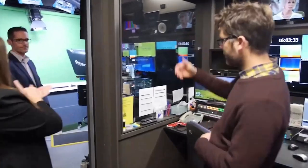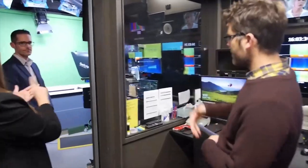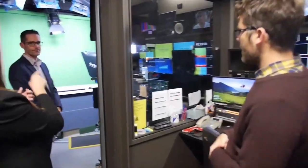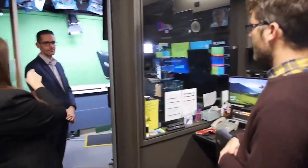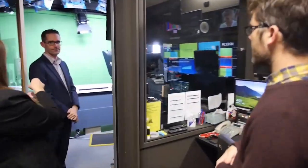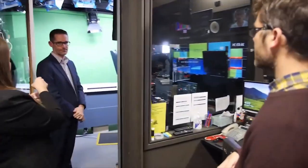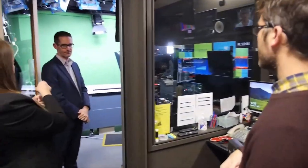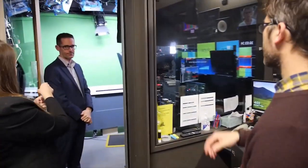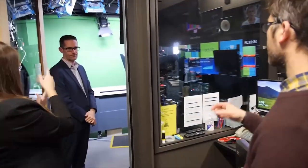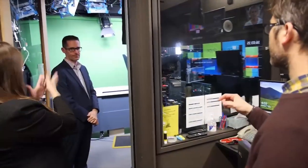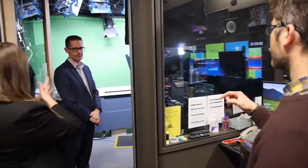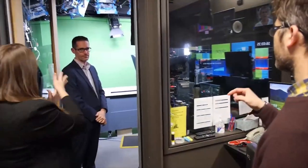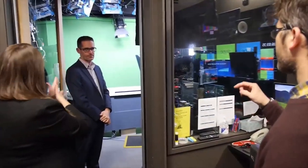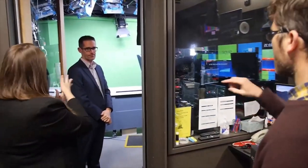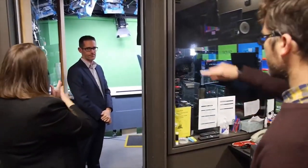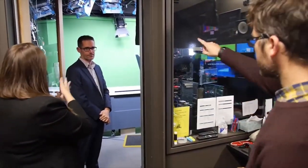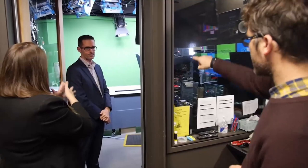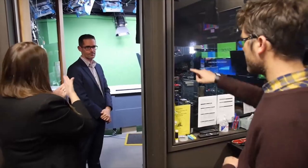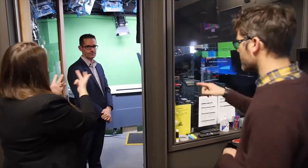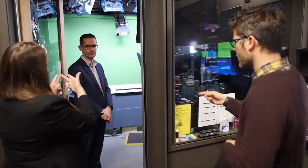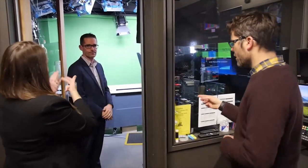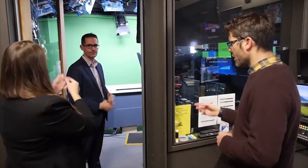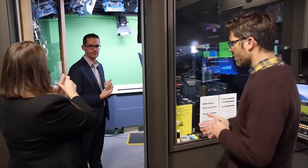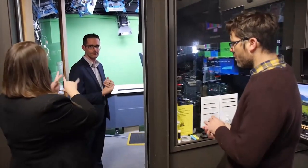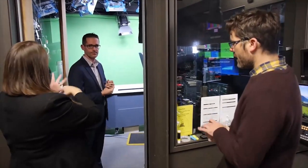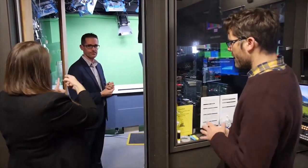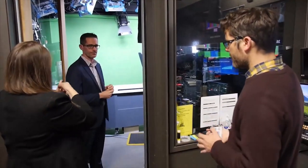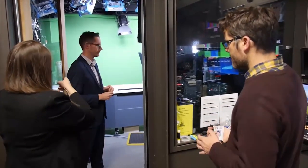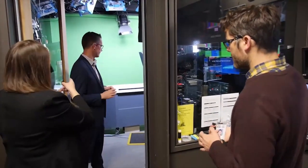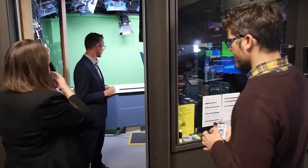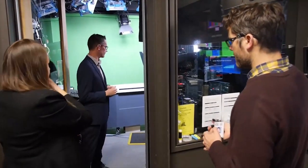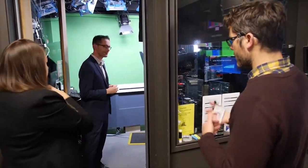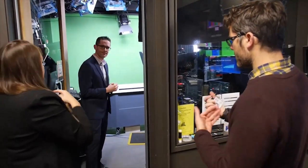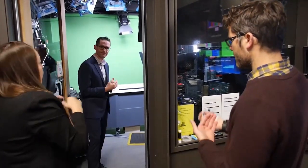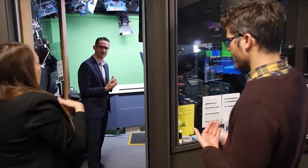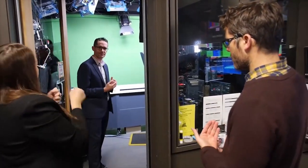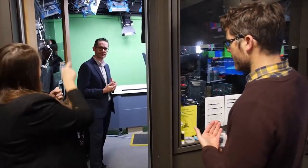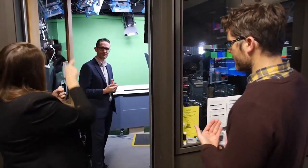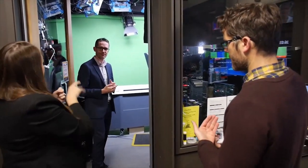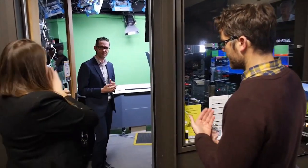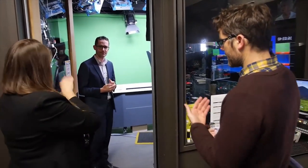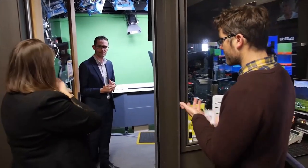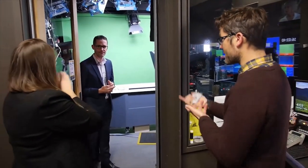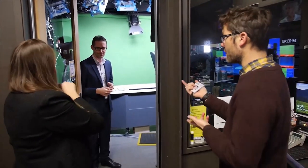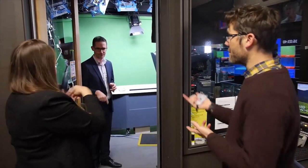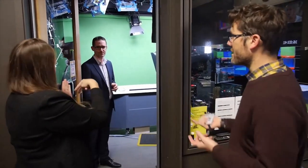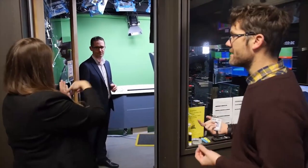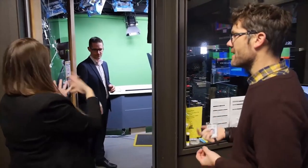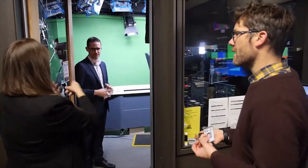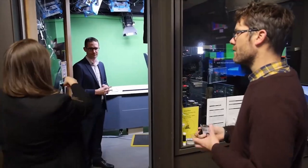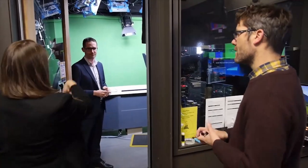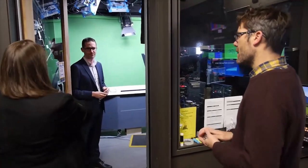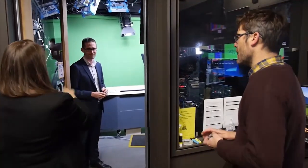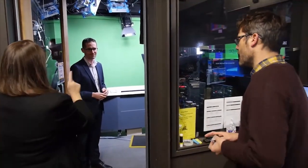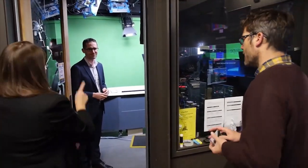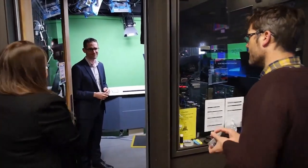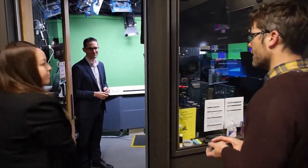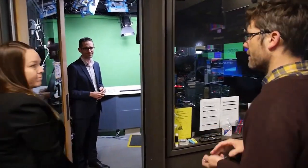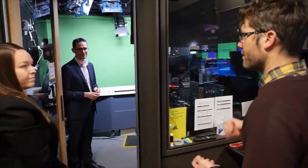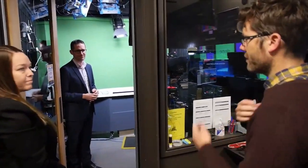You will present behind the desk. The interpreter will stand where you are now.